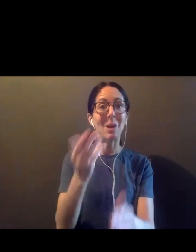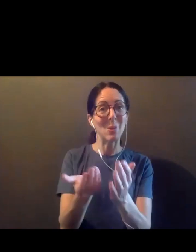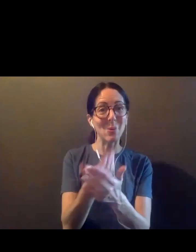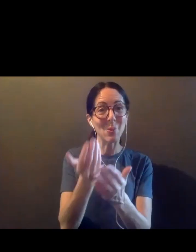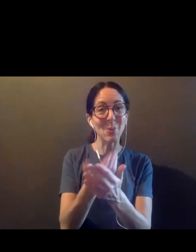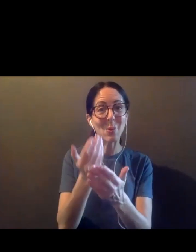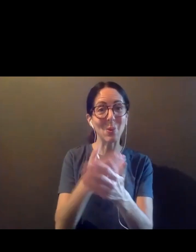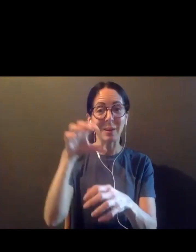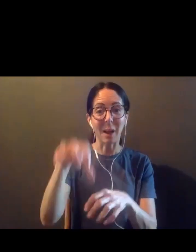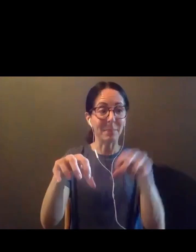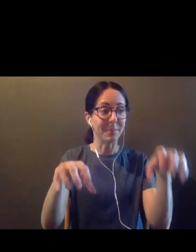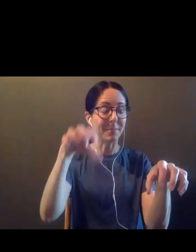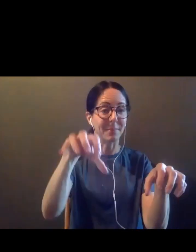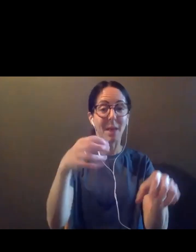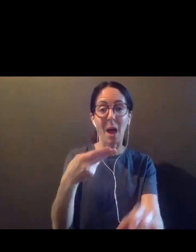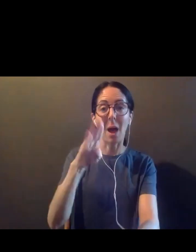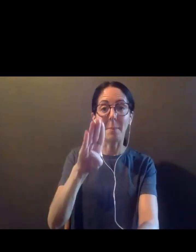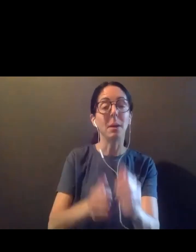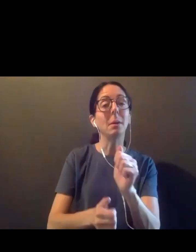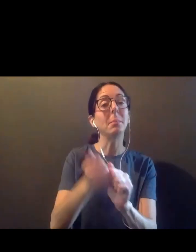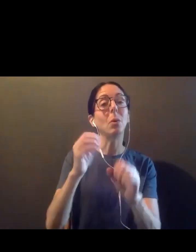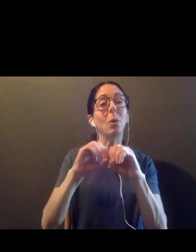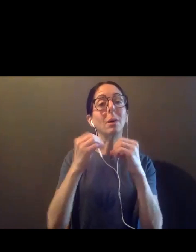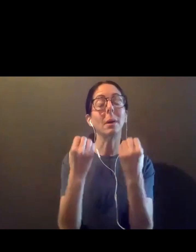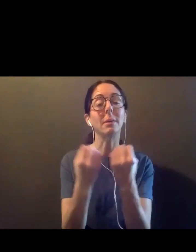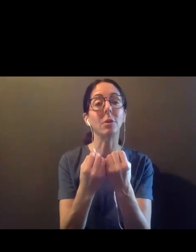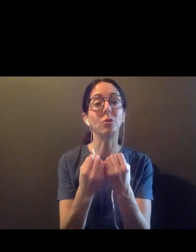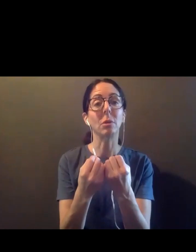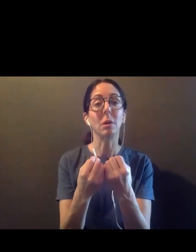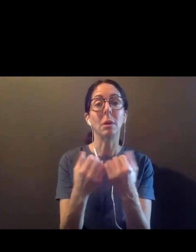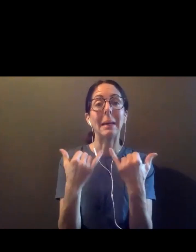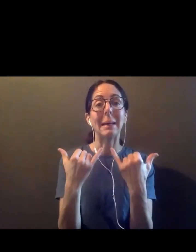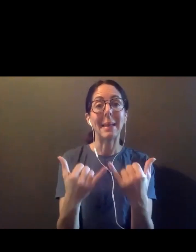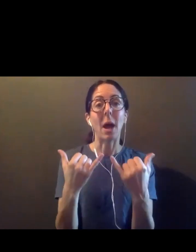as a hub, most of the organizations that are even right now at the Children’s Aid Society